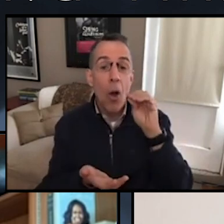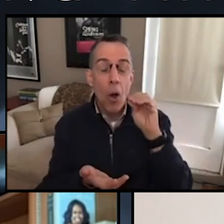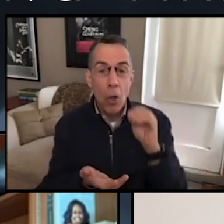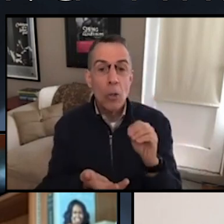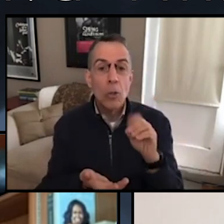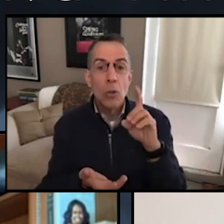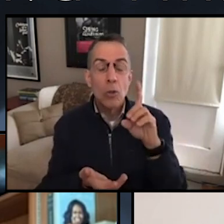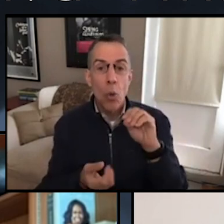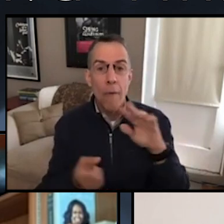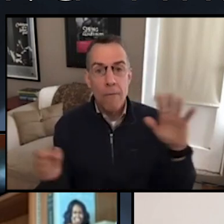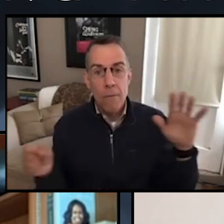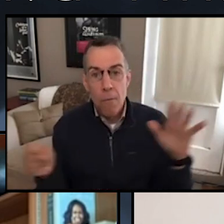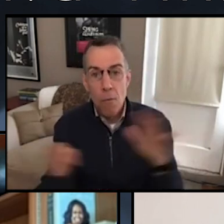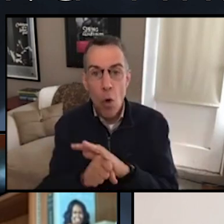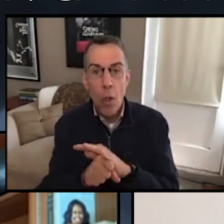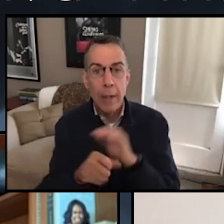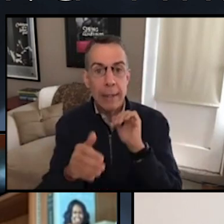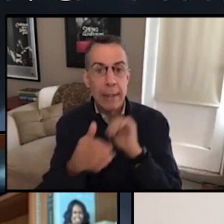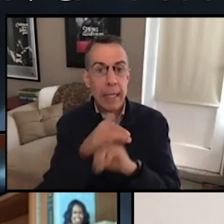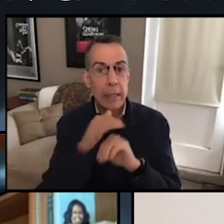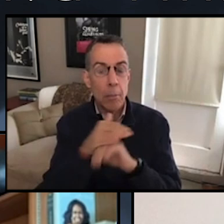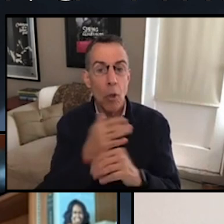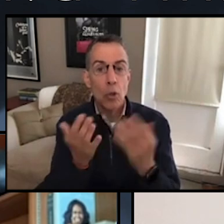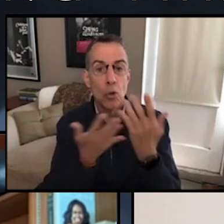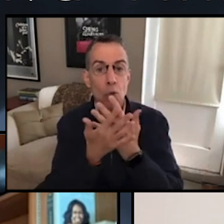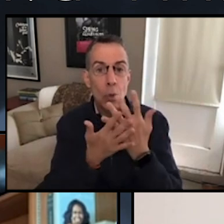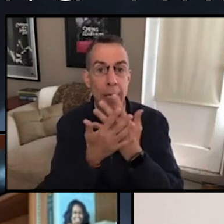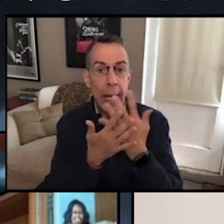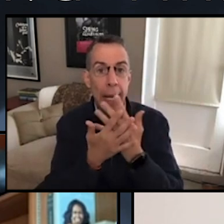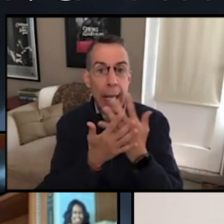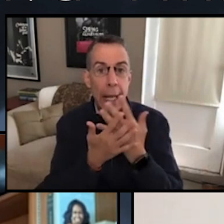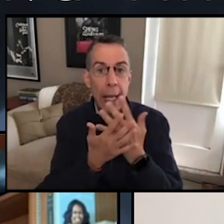accessible screening events. Fortunately, prior to the pandemic, I